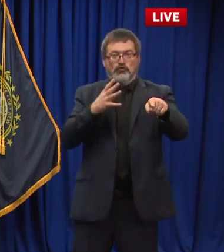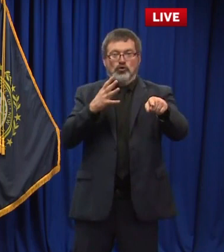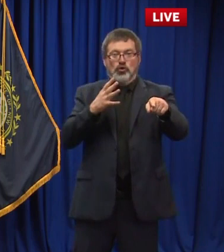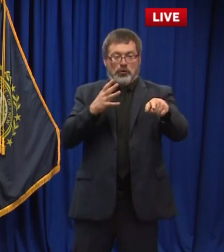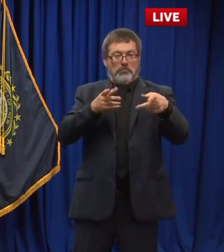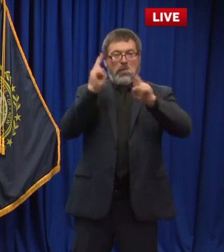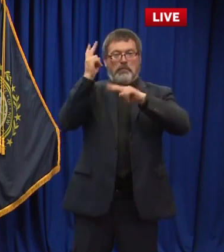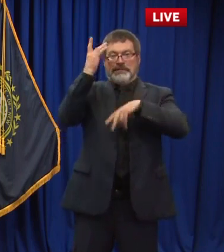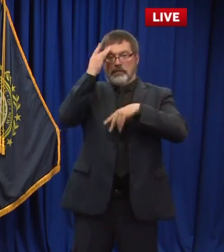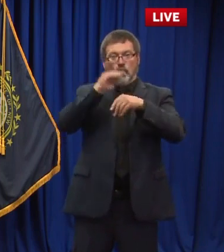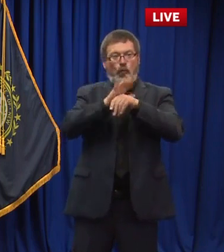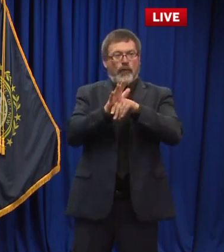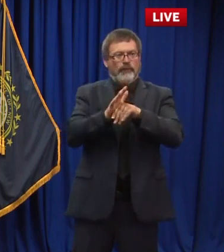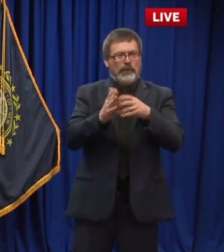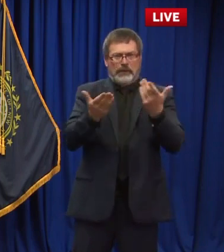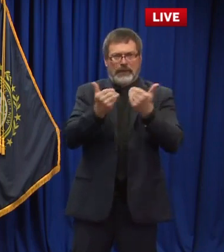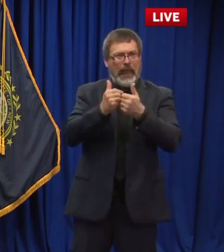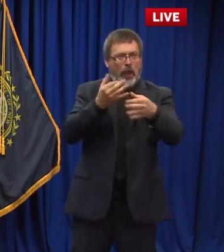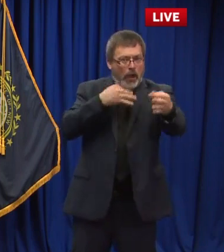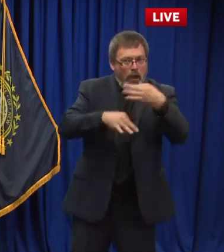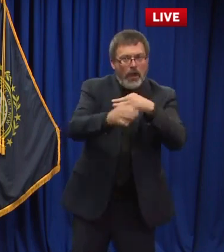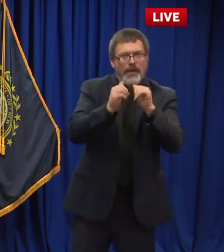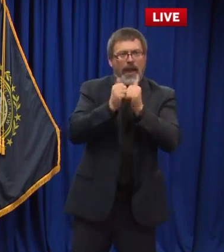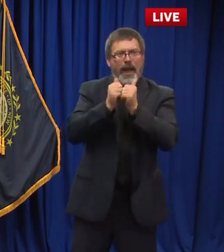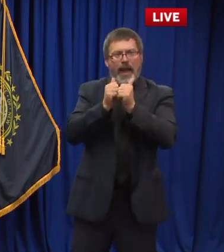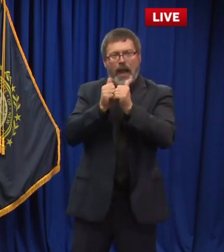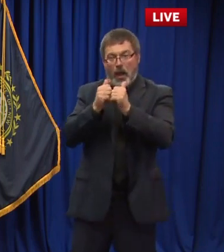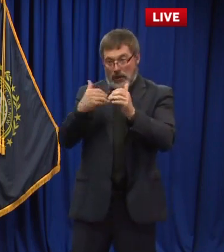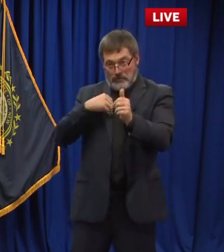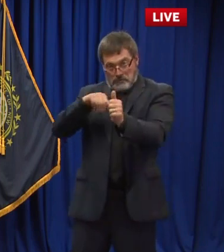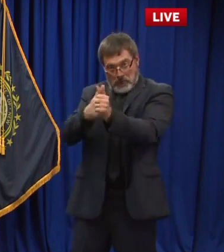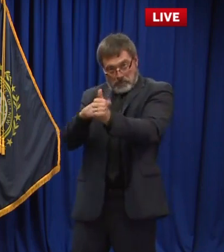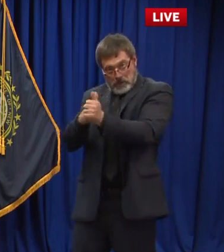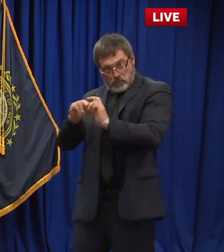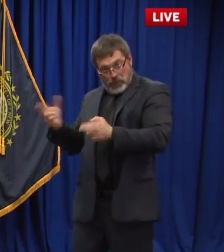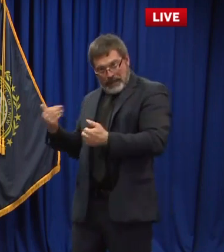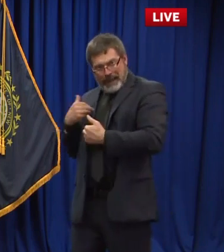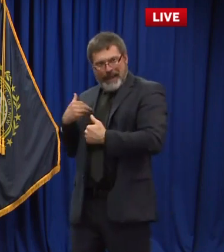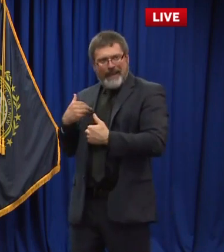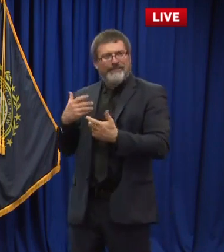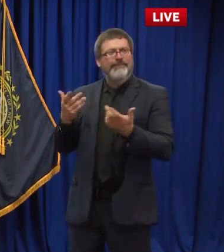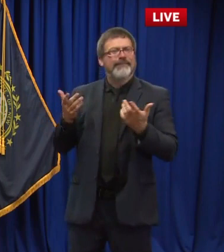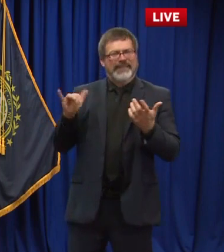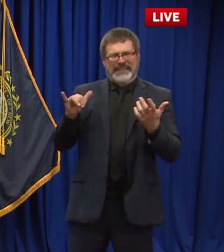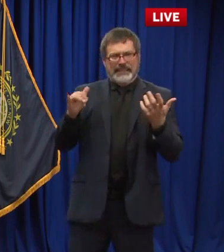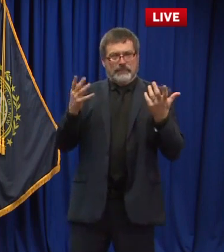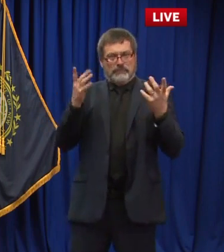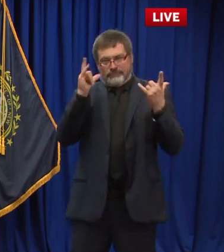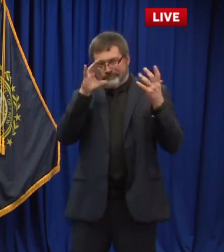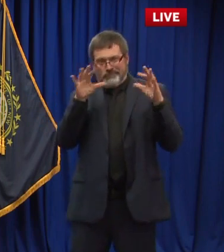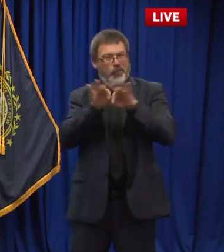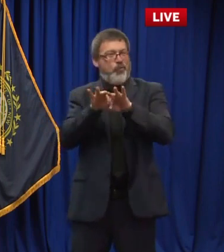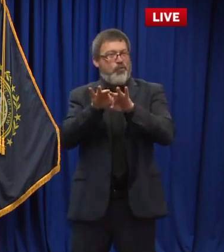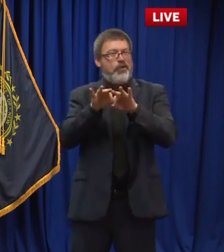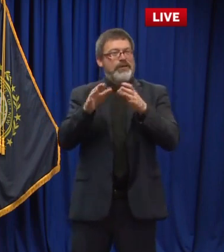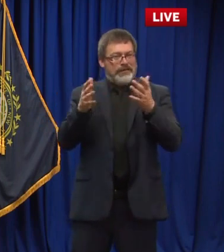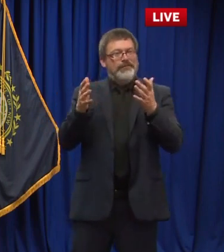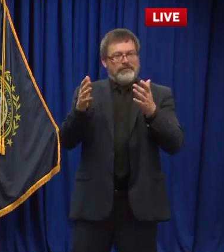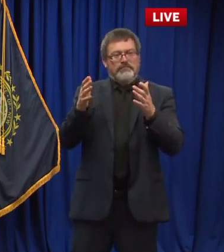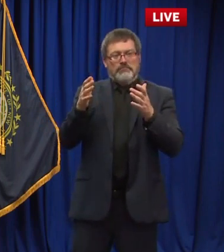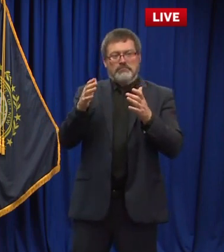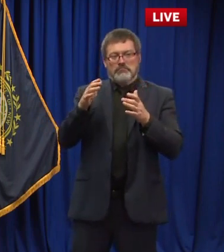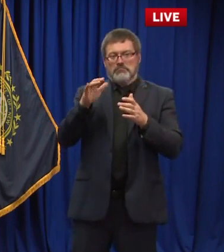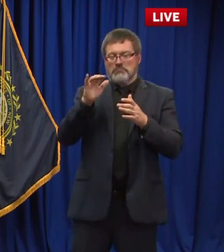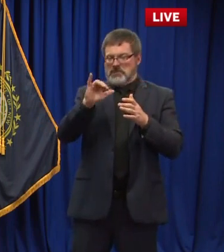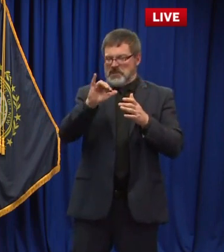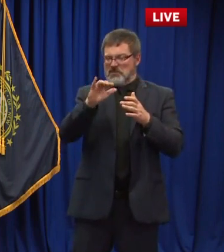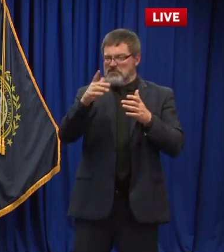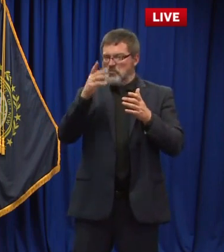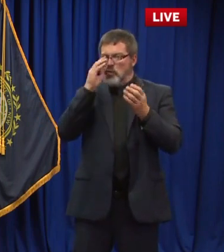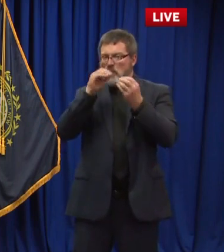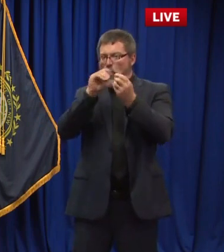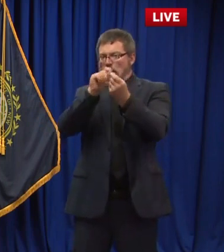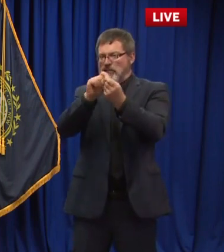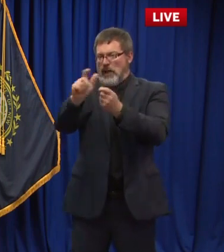WHAT WILL WE DO IF A COUPLE TEACHERS ARE OUT WITH COVID HAVE TO BE WARRANTY THEY HAVE ENOUGH STAFF TO PROVIDE BACKUPS?